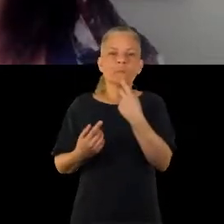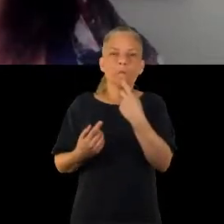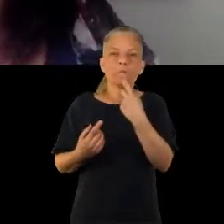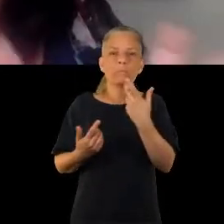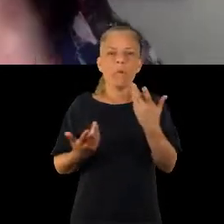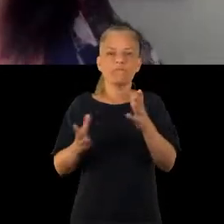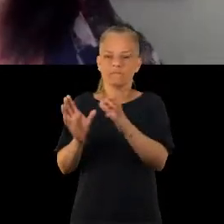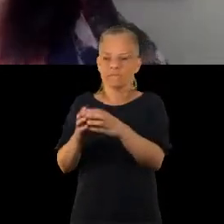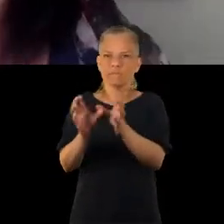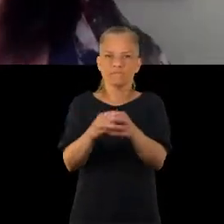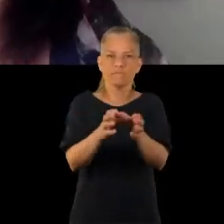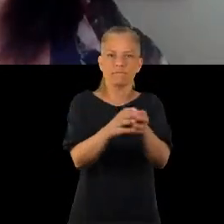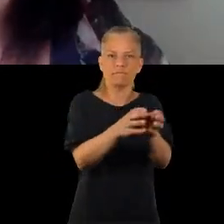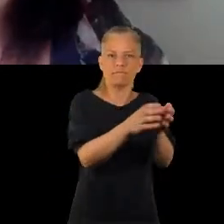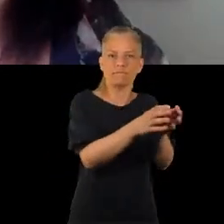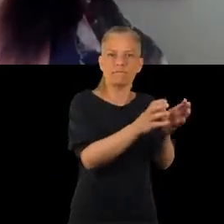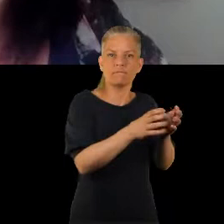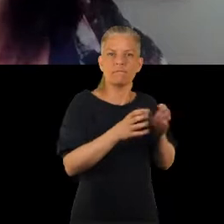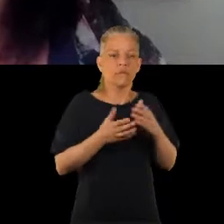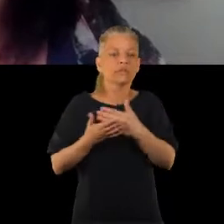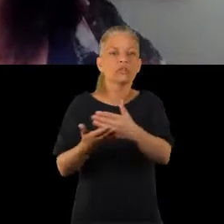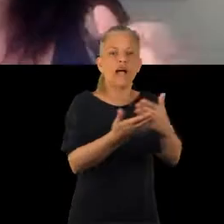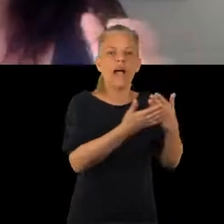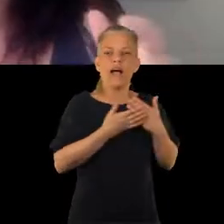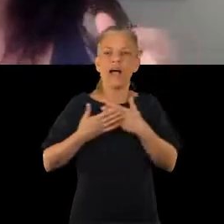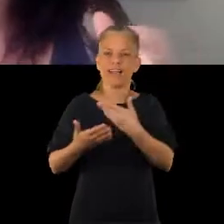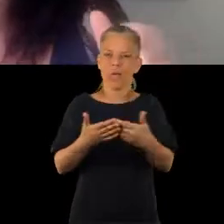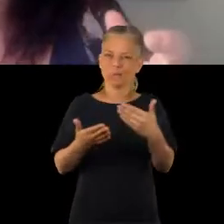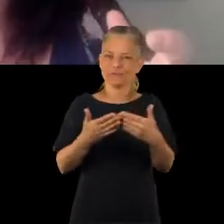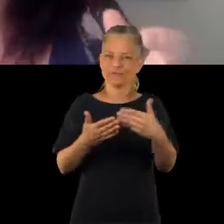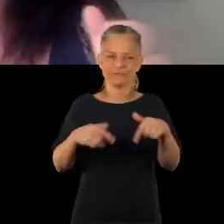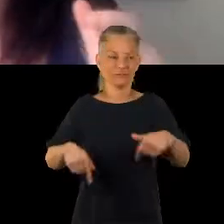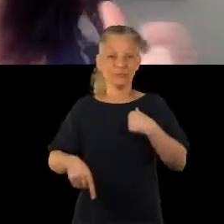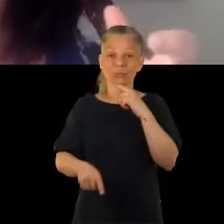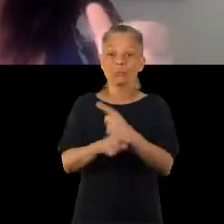reality back to services that have become detached from it. What shared language